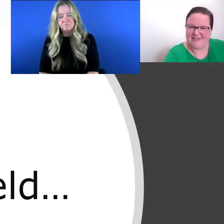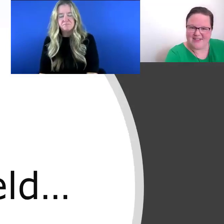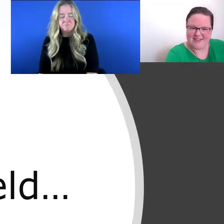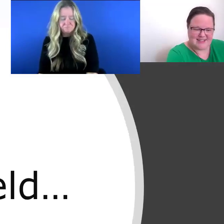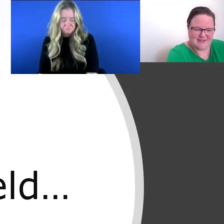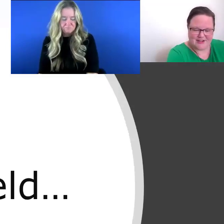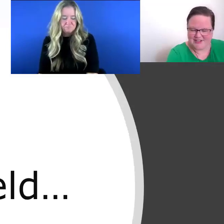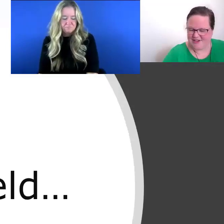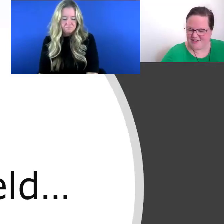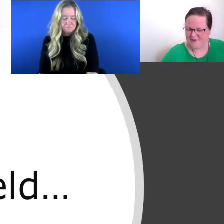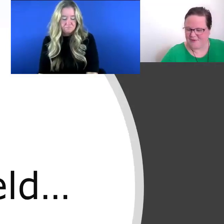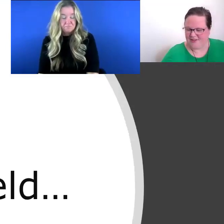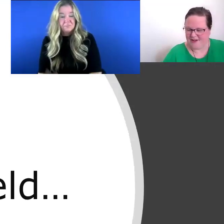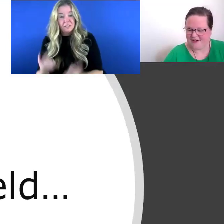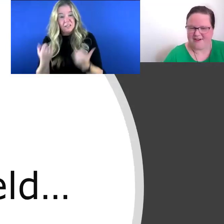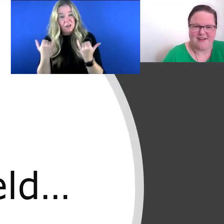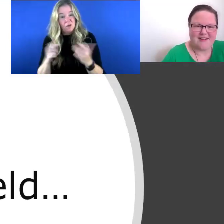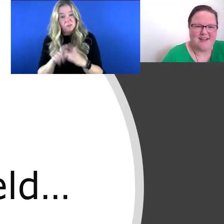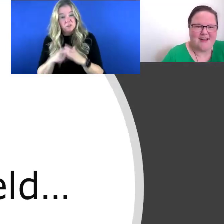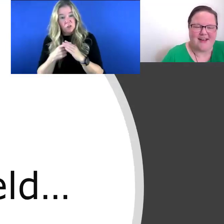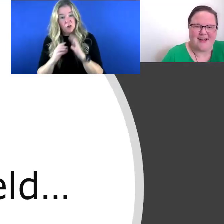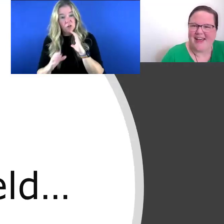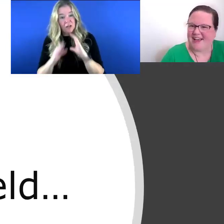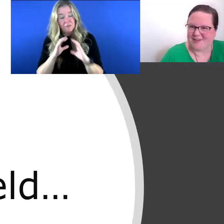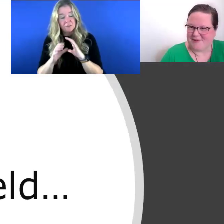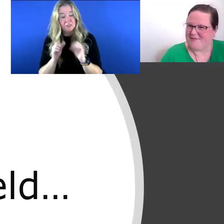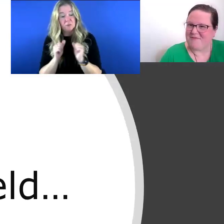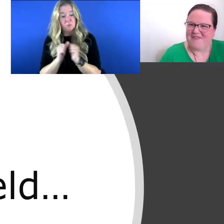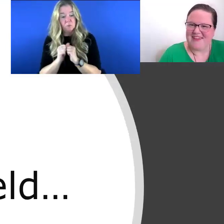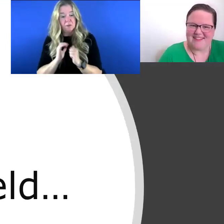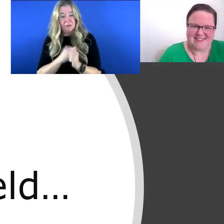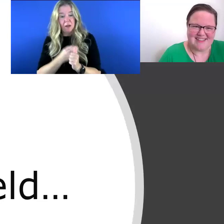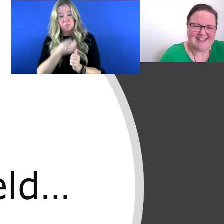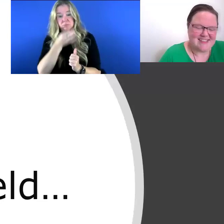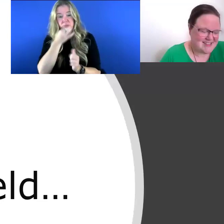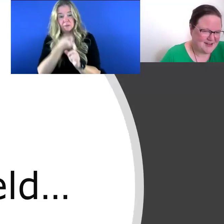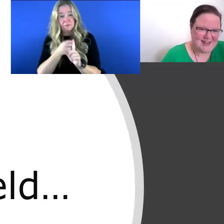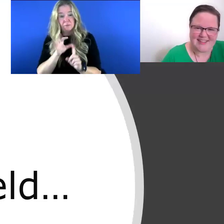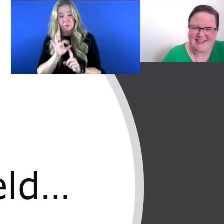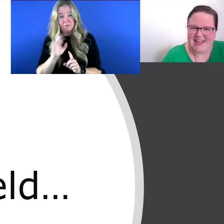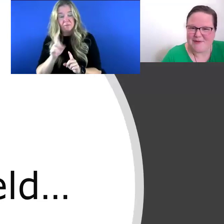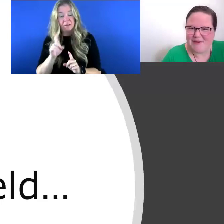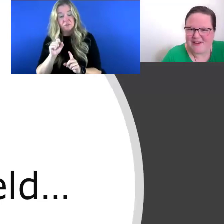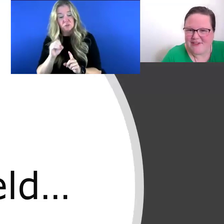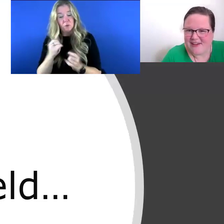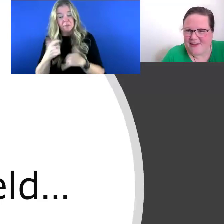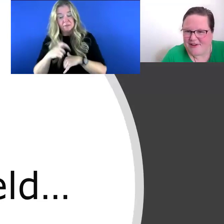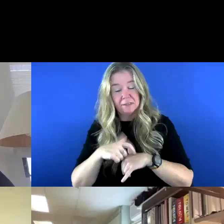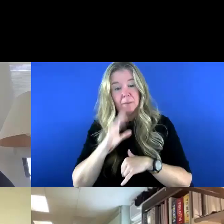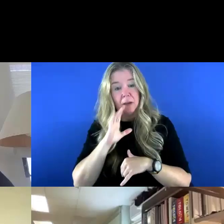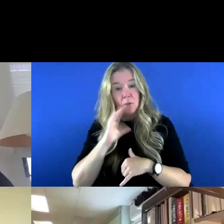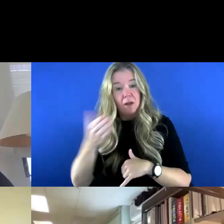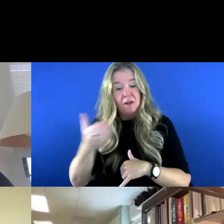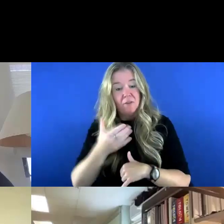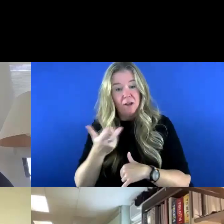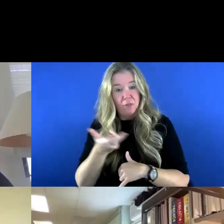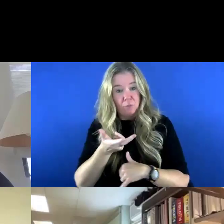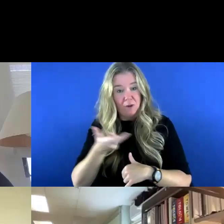dive into this conversation with our experts from the field. So at this time, I'm going to invite all three of you-- you've got your videos on.